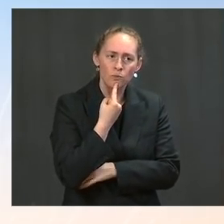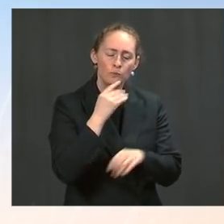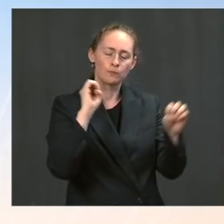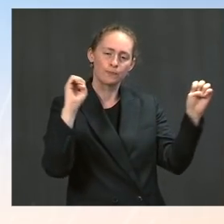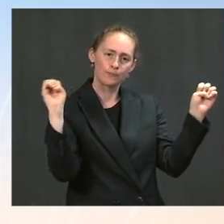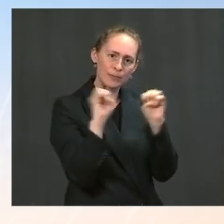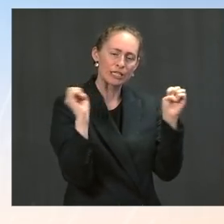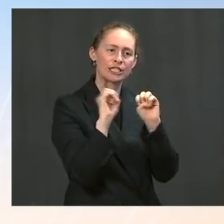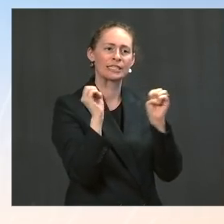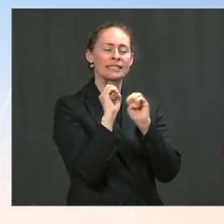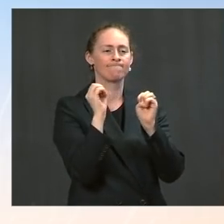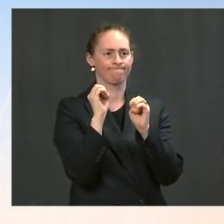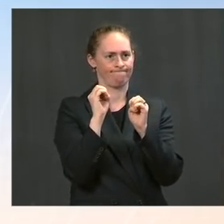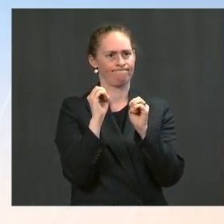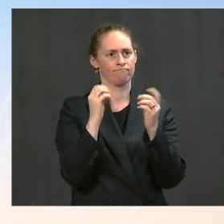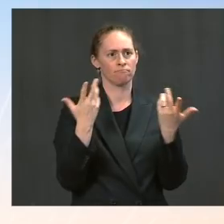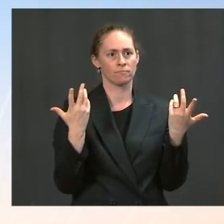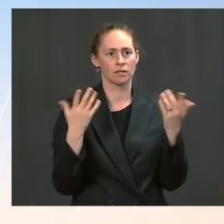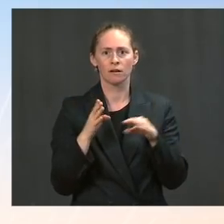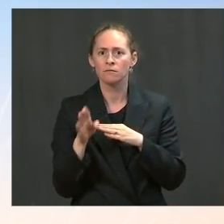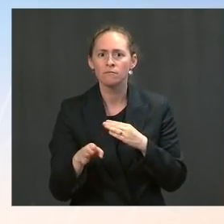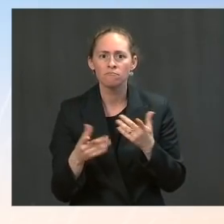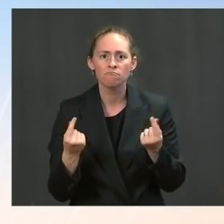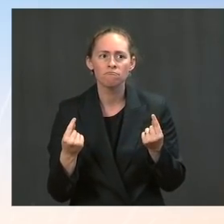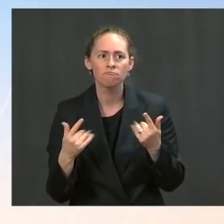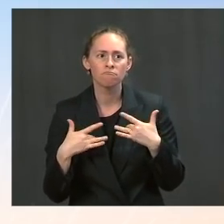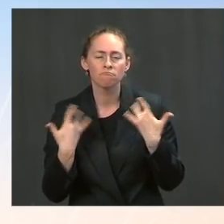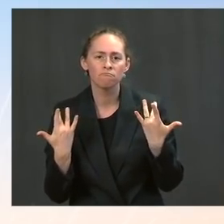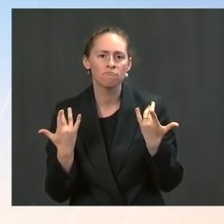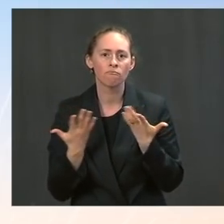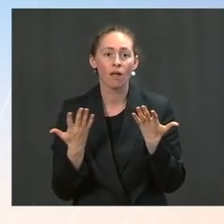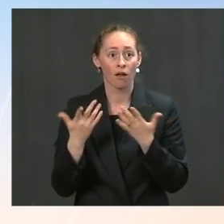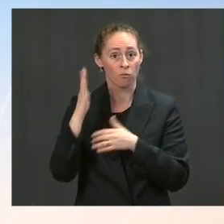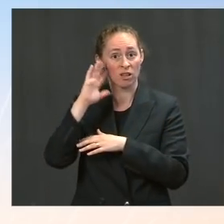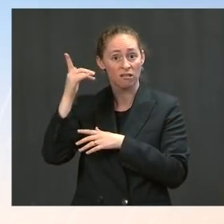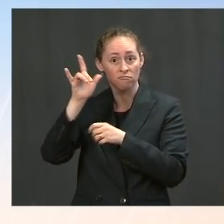Is he going to travel around the country and make this case? Is he going to go up to the Hill